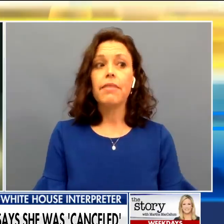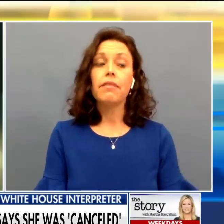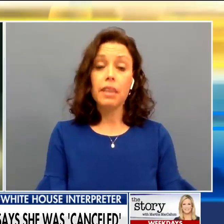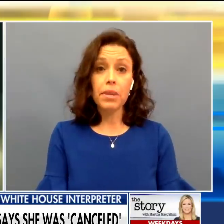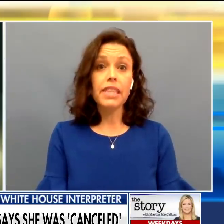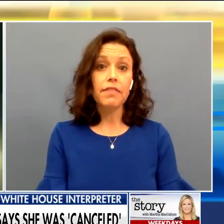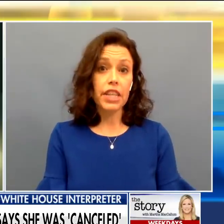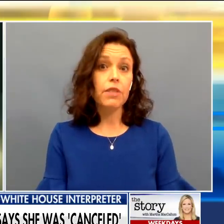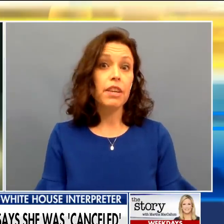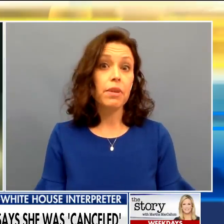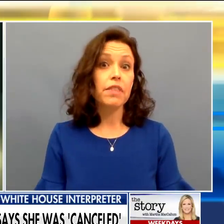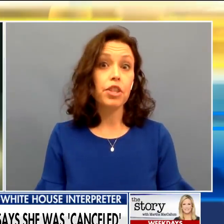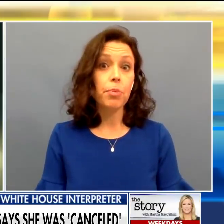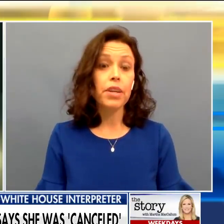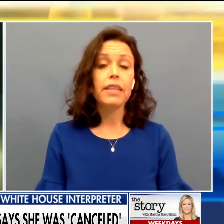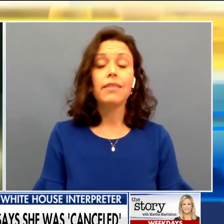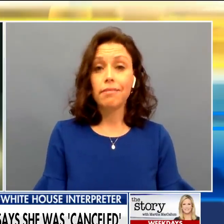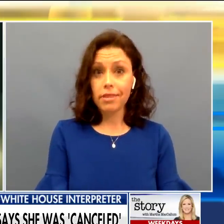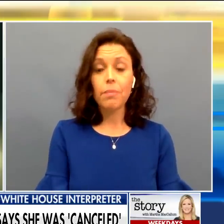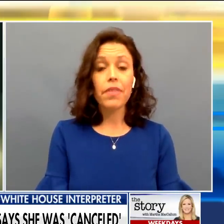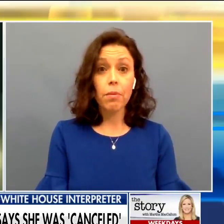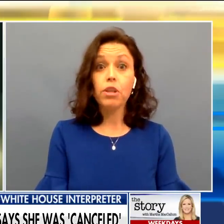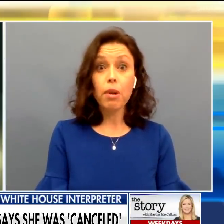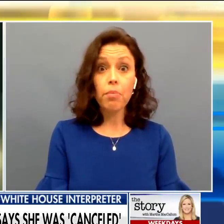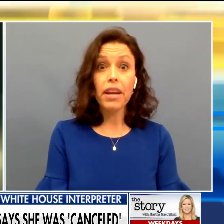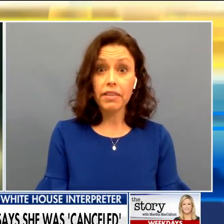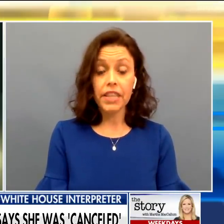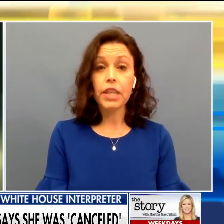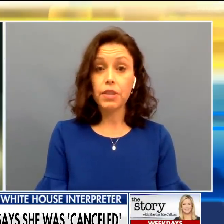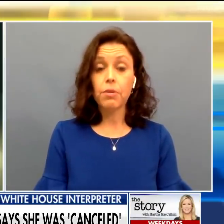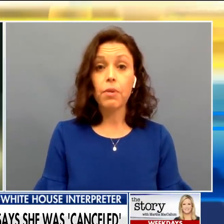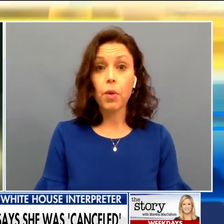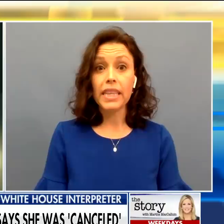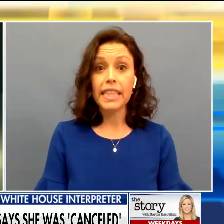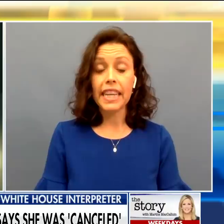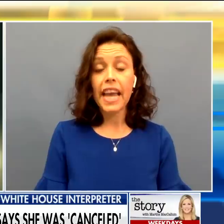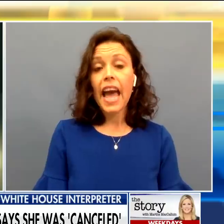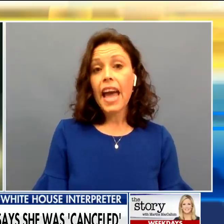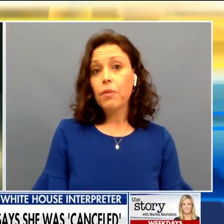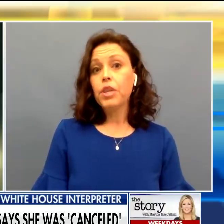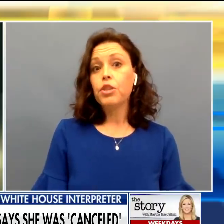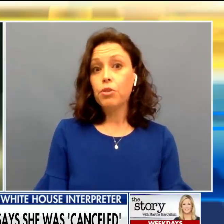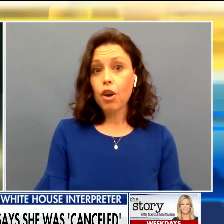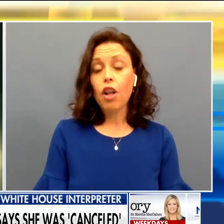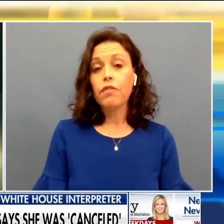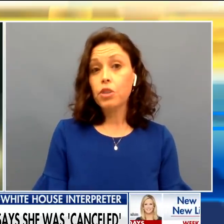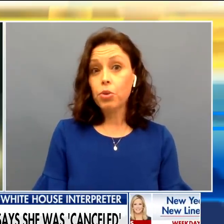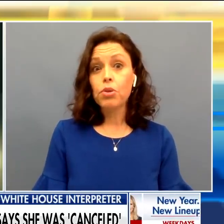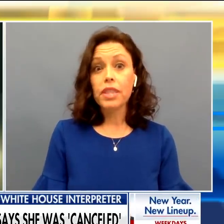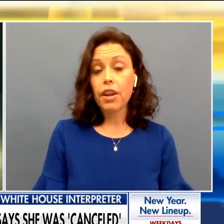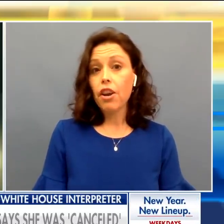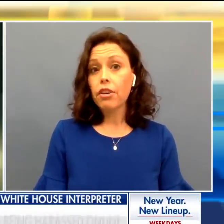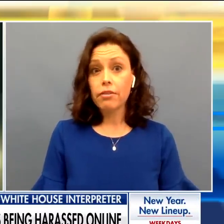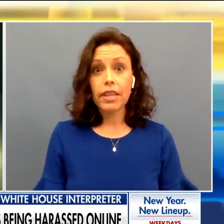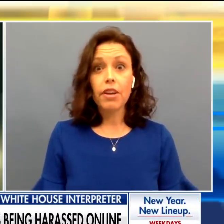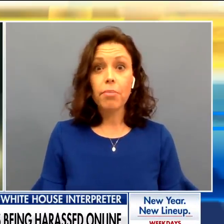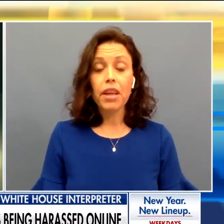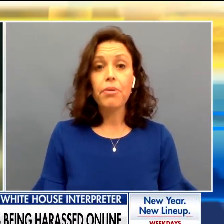HOUSE BRIEFING PHOTO AND THAT’S NOT TRUE AND A ALSO JUST TO SAY SOME OF THESE VIDEOS THAT WE’VE INTERPRETED, SOME OF THEM WERE TRUMP RALLY VIDEOS THAT WERE